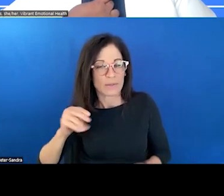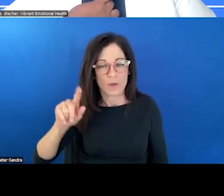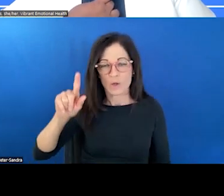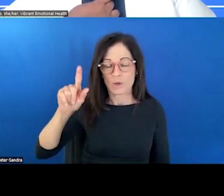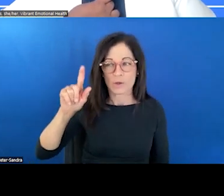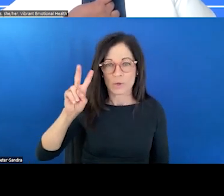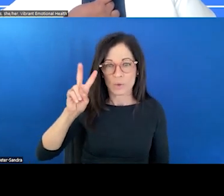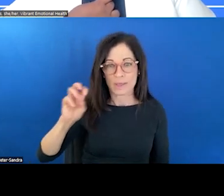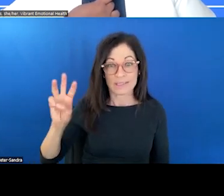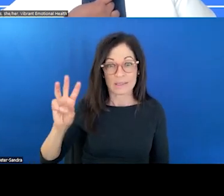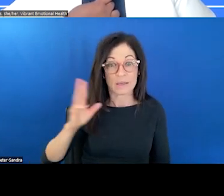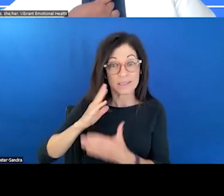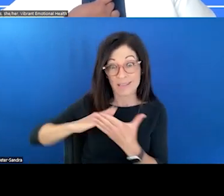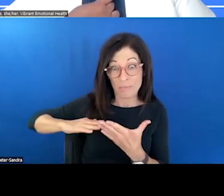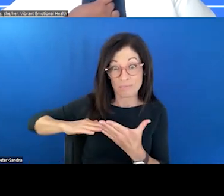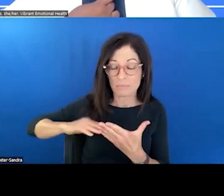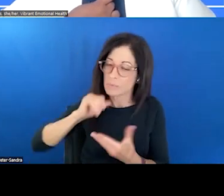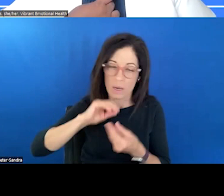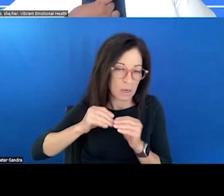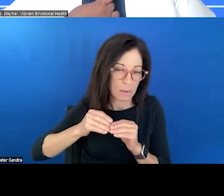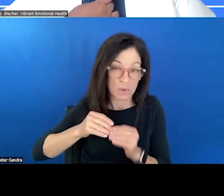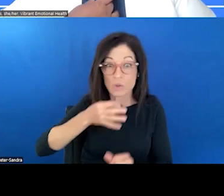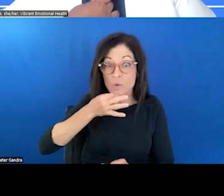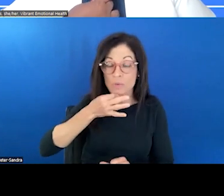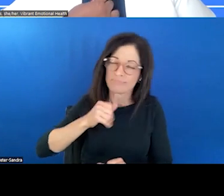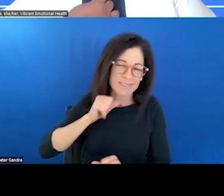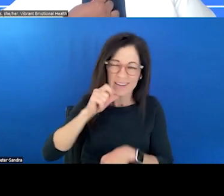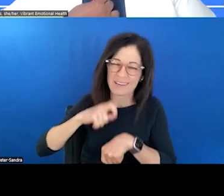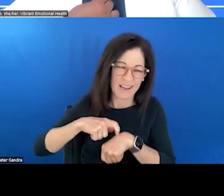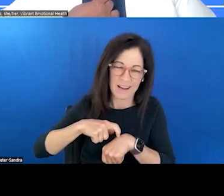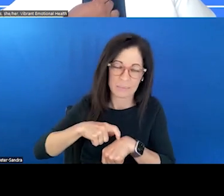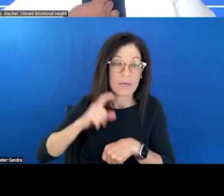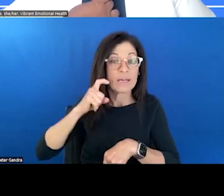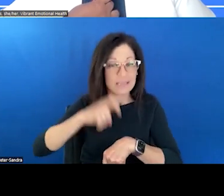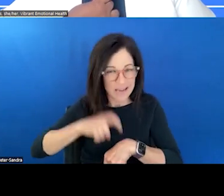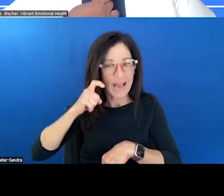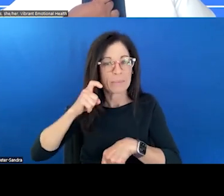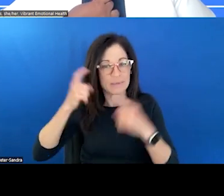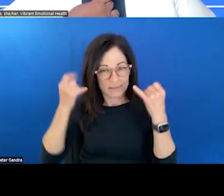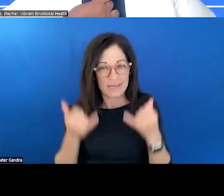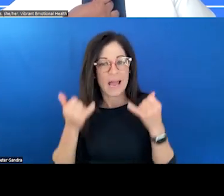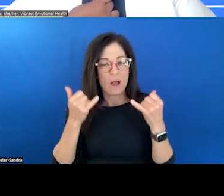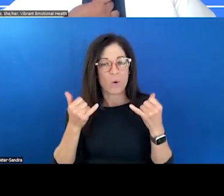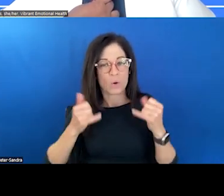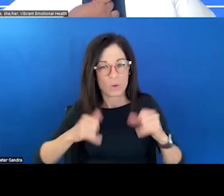SUM IS NOT A NUMBER. SOON IS NOT TIME. THE TIME HAS COME FORGETTING THAT JOB DONE.